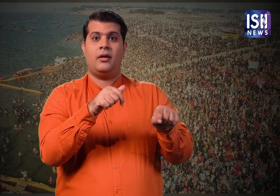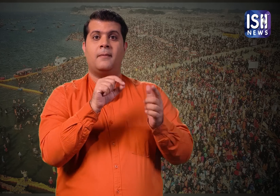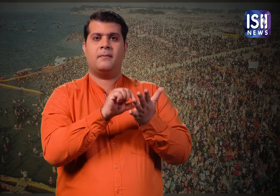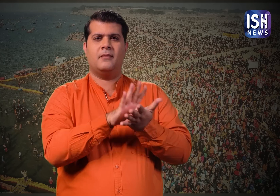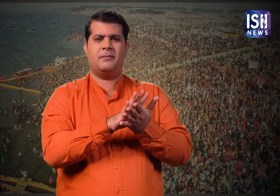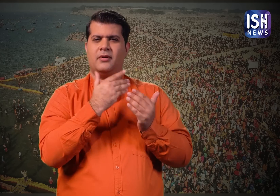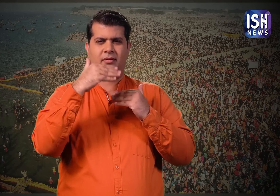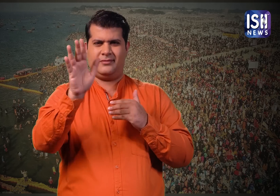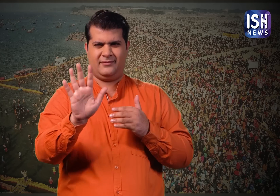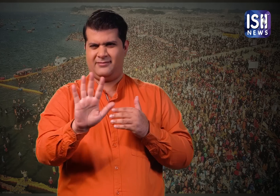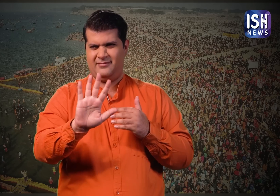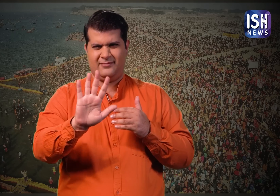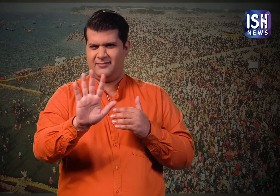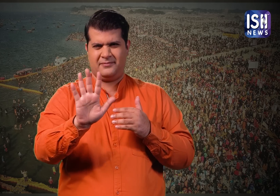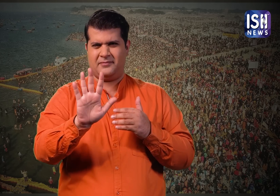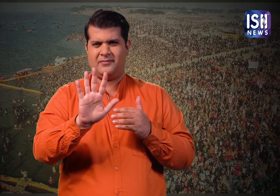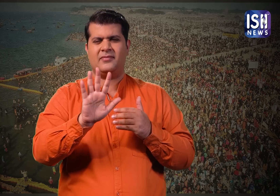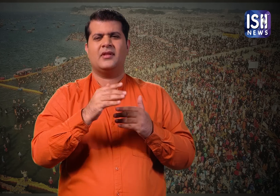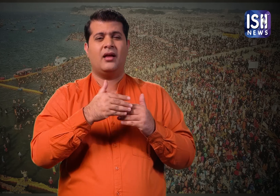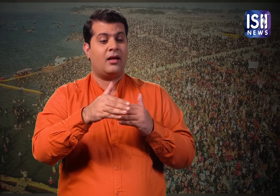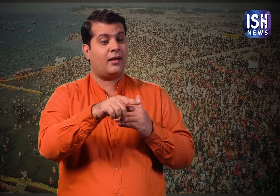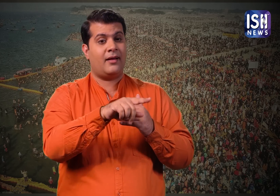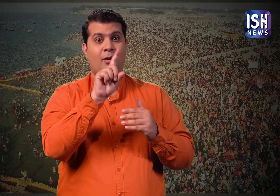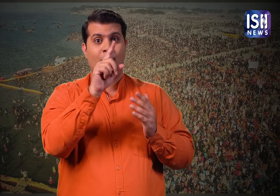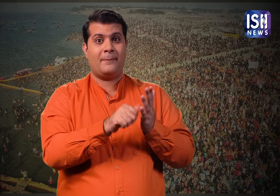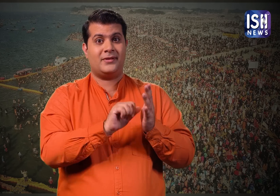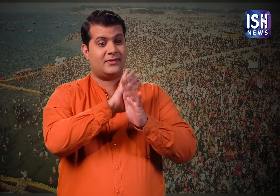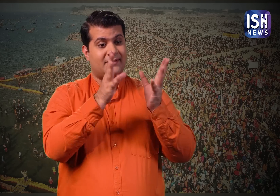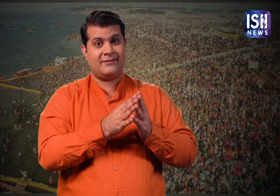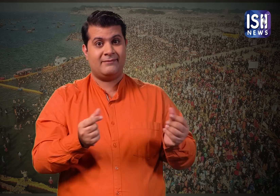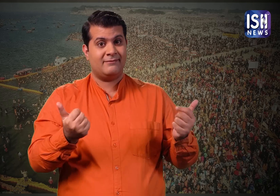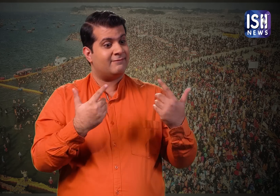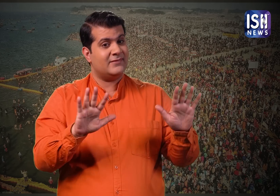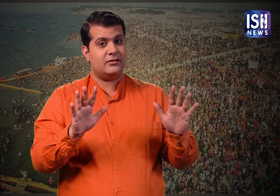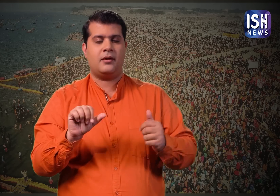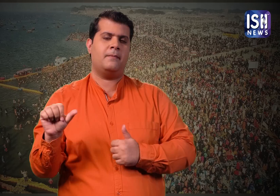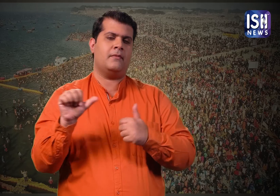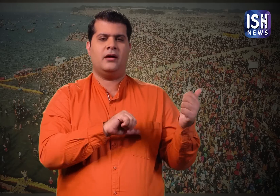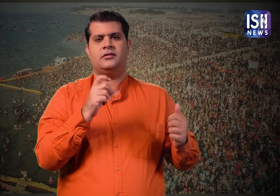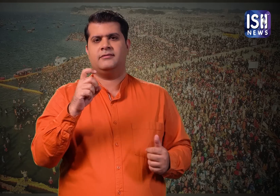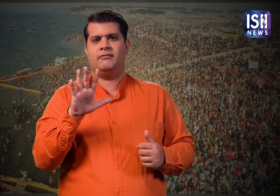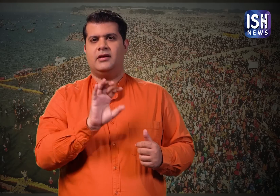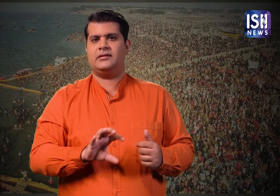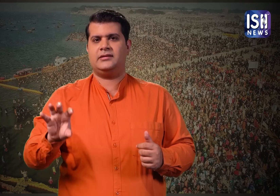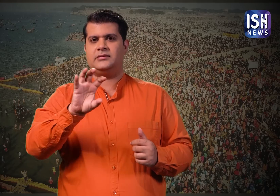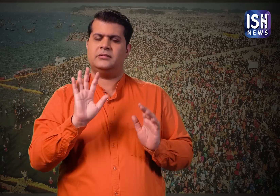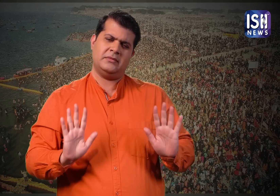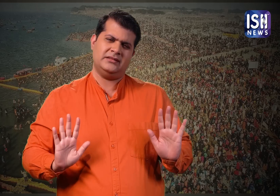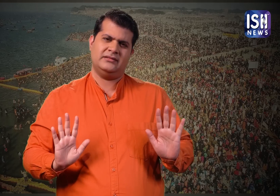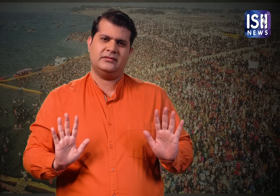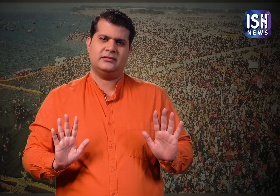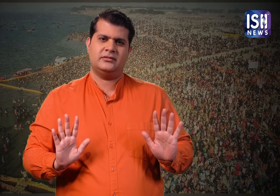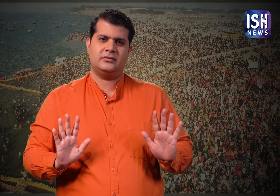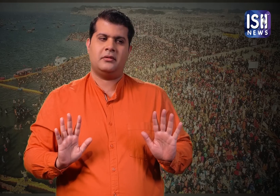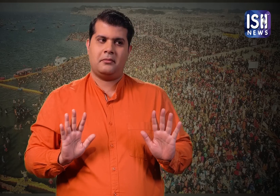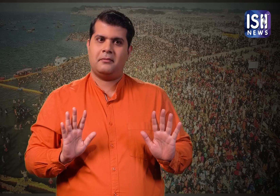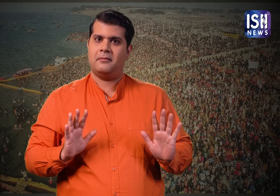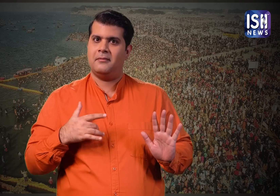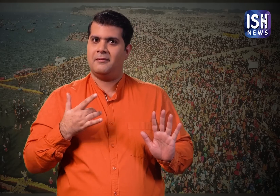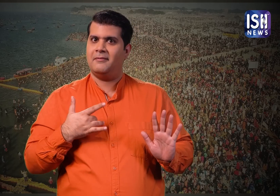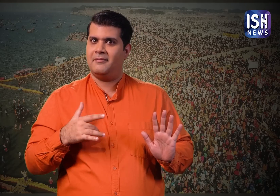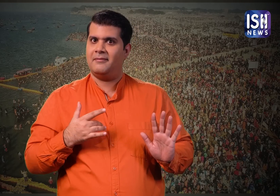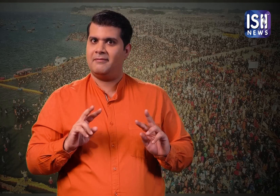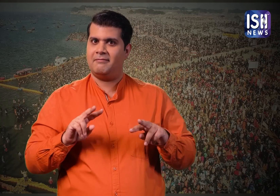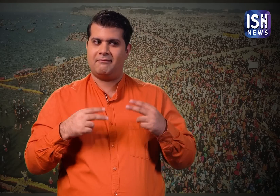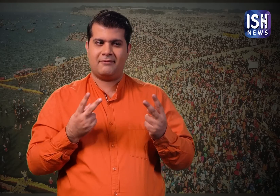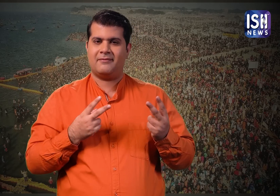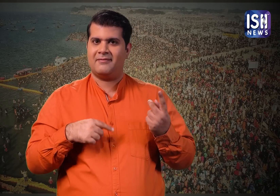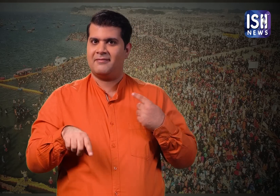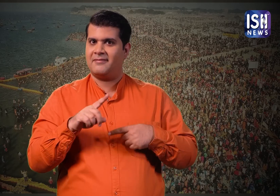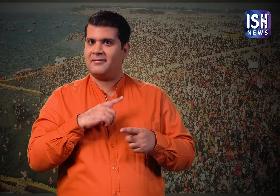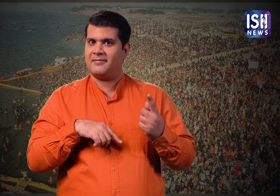This status will not be continued forever and will be removed once the Kumbh Mela ends. Interesting, right!